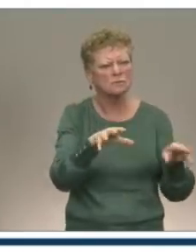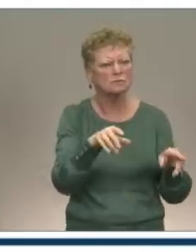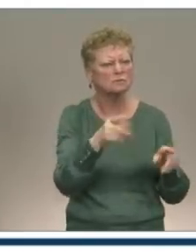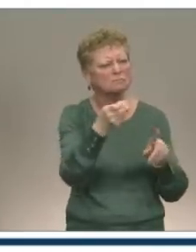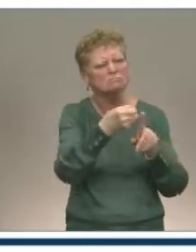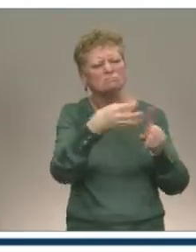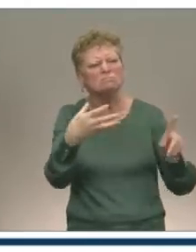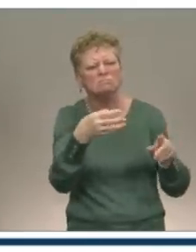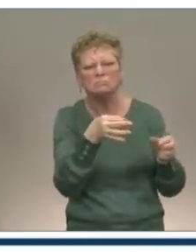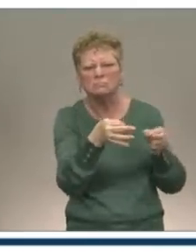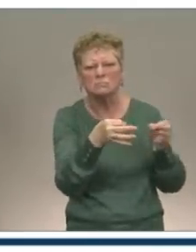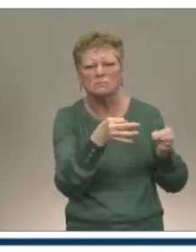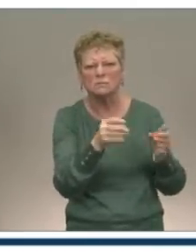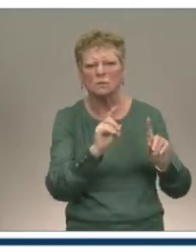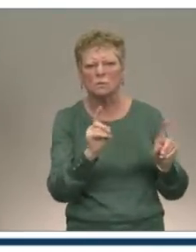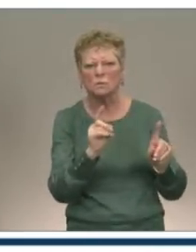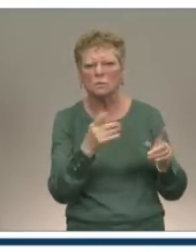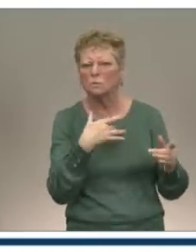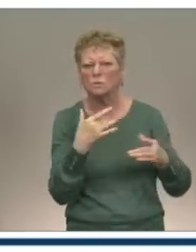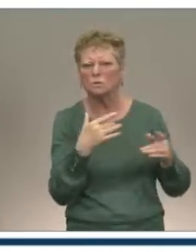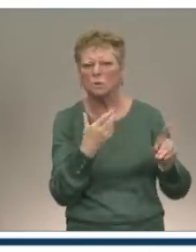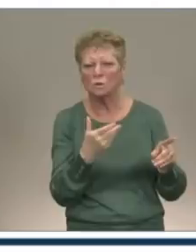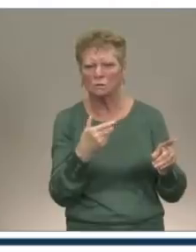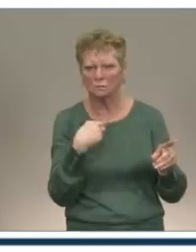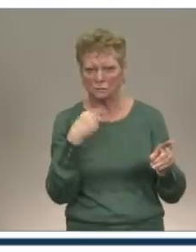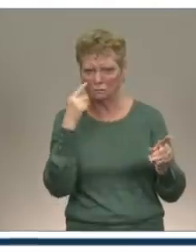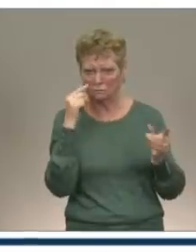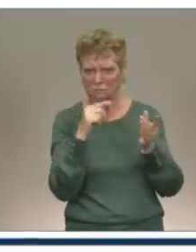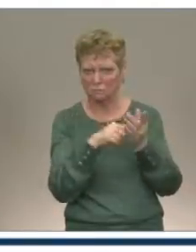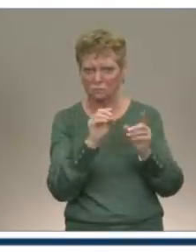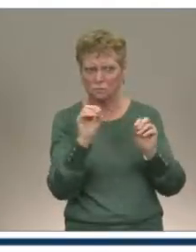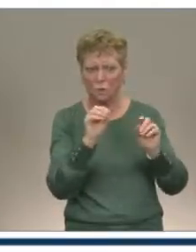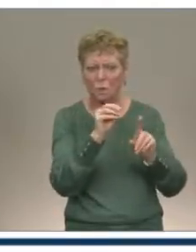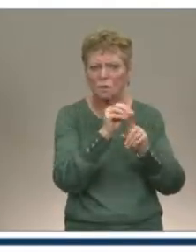concerning about it we're not seeing any exposure sites or school exposures